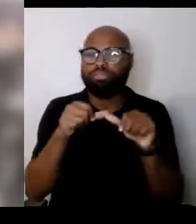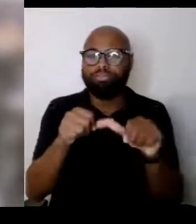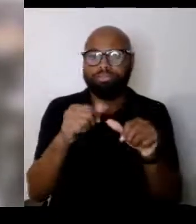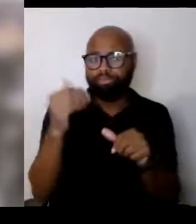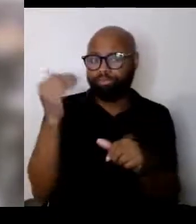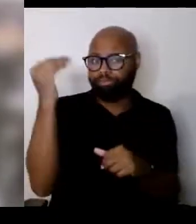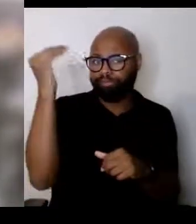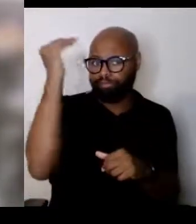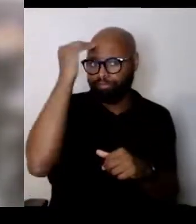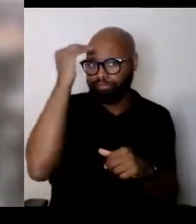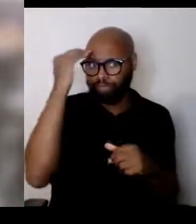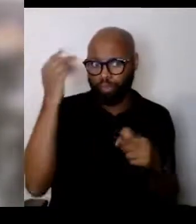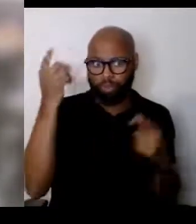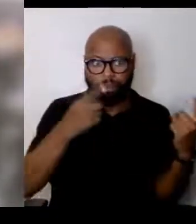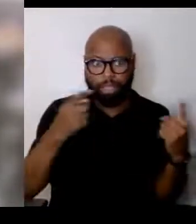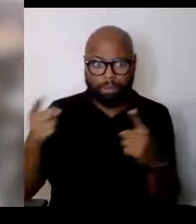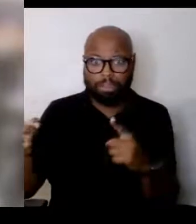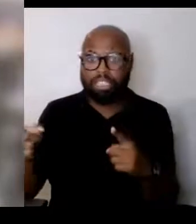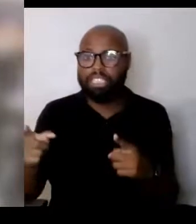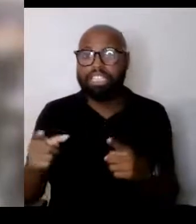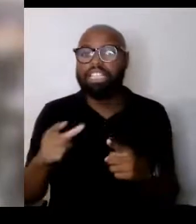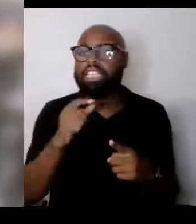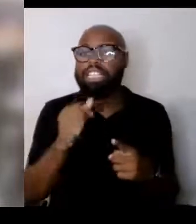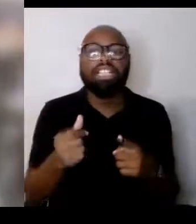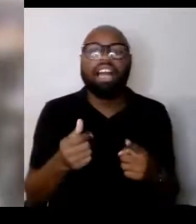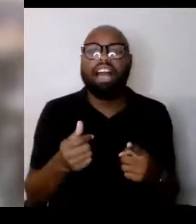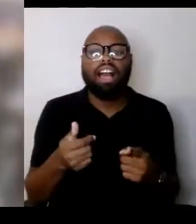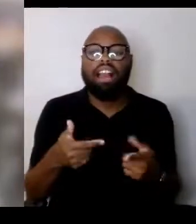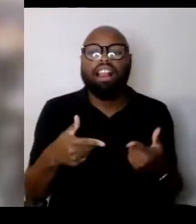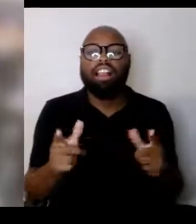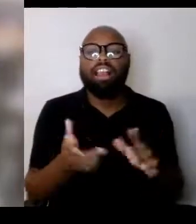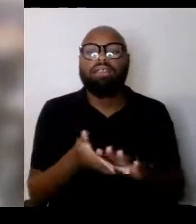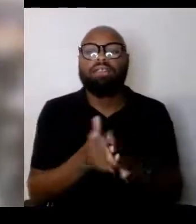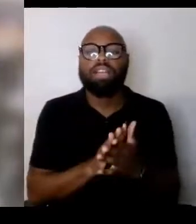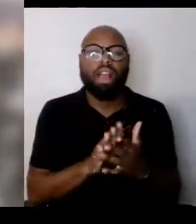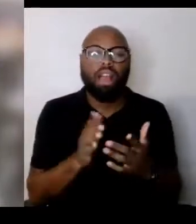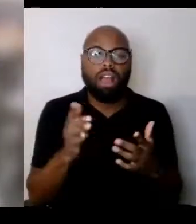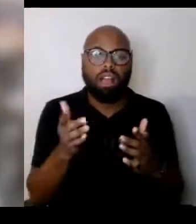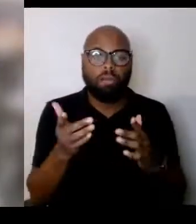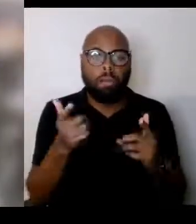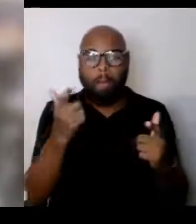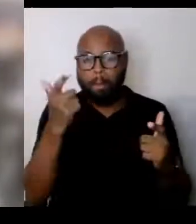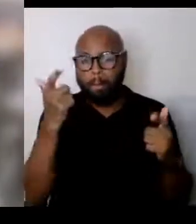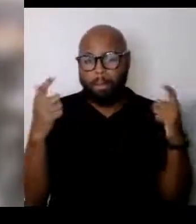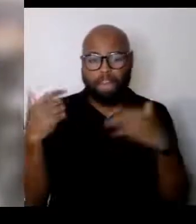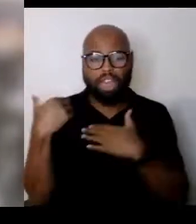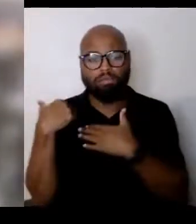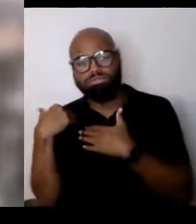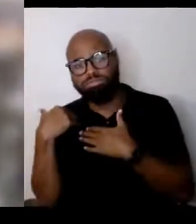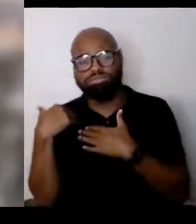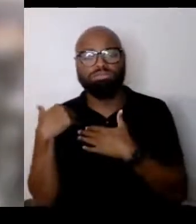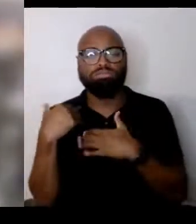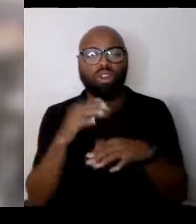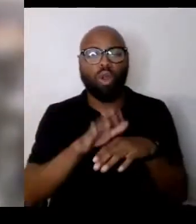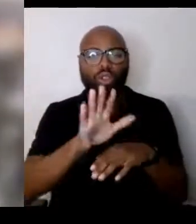not letting it take a huge toll on you to the point where it's dominating your mind day in and day out.